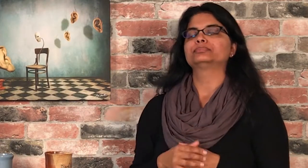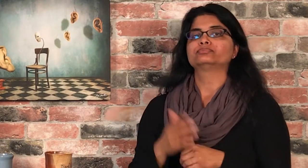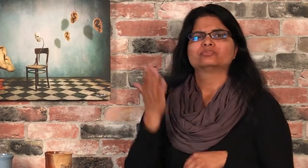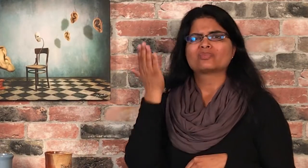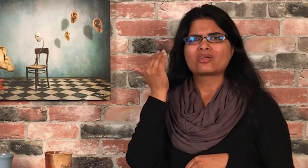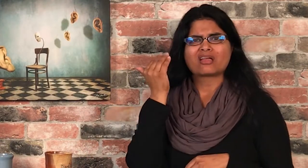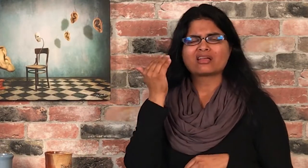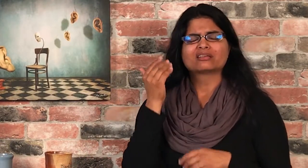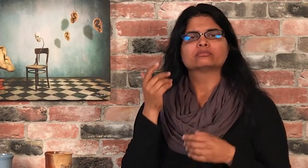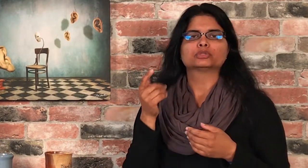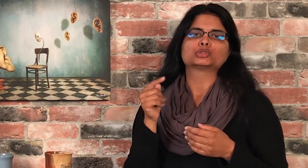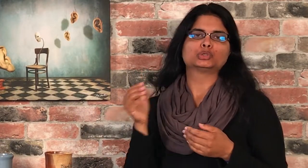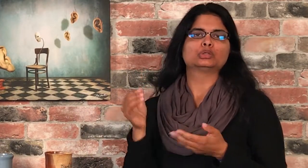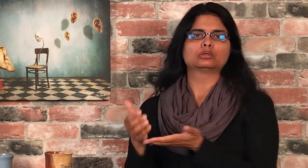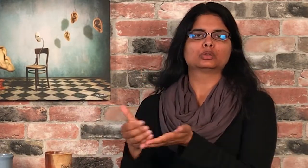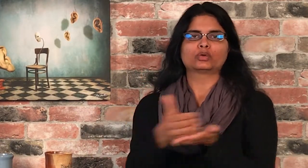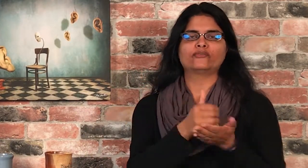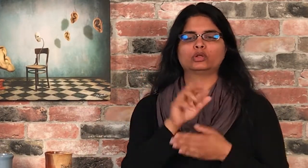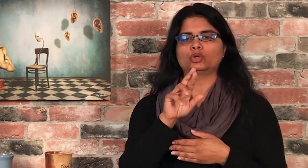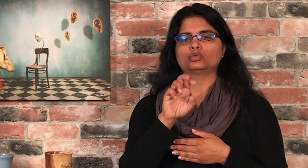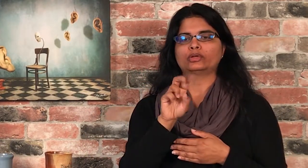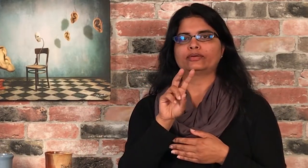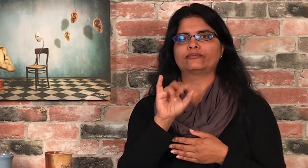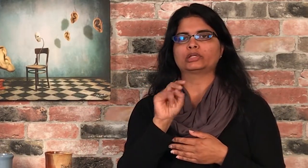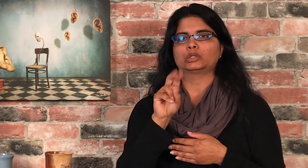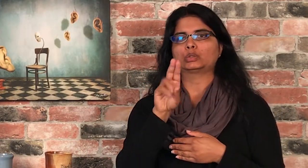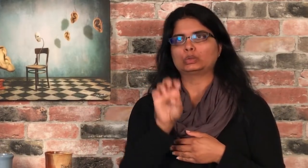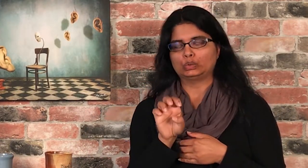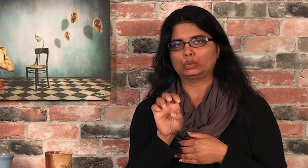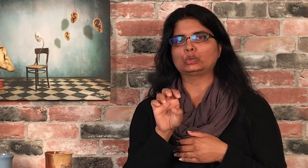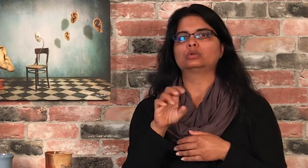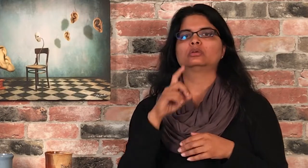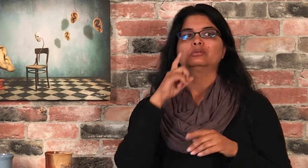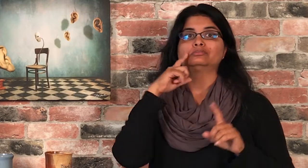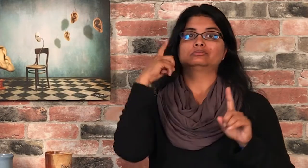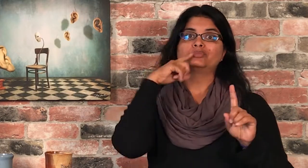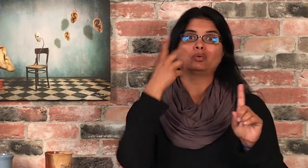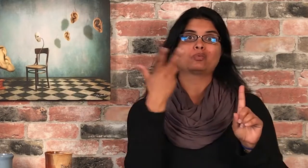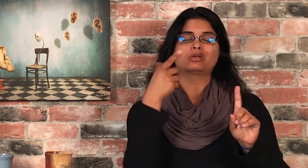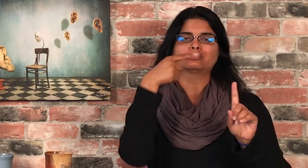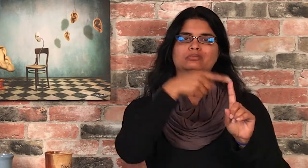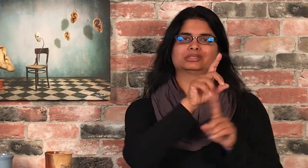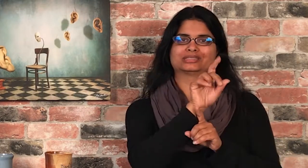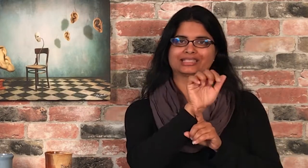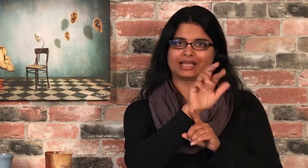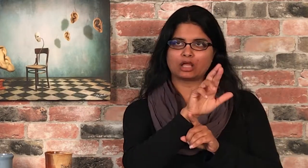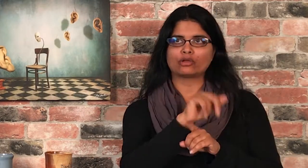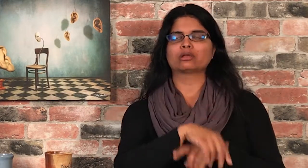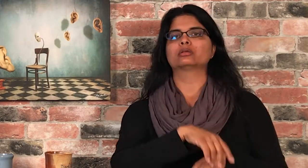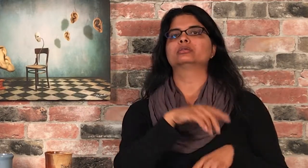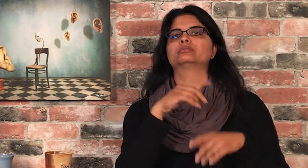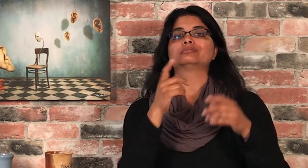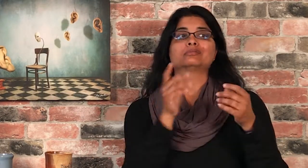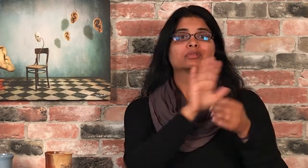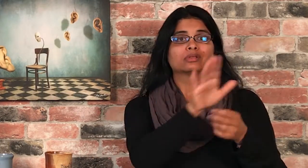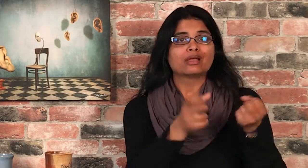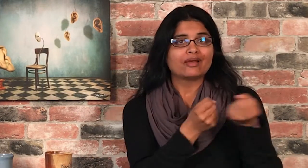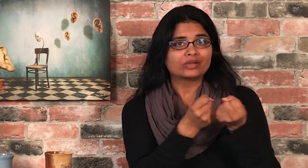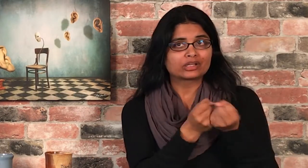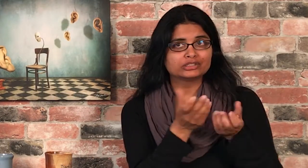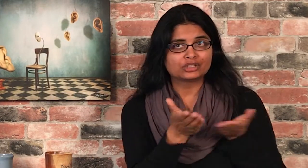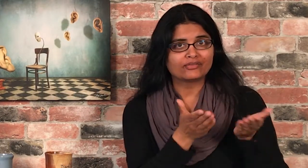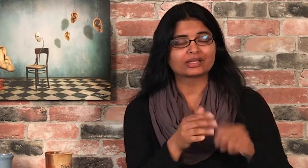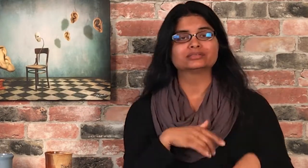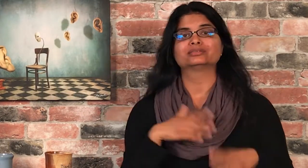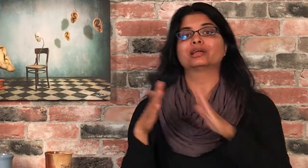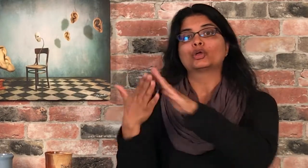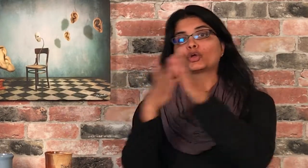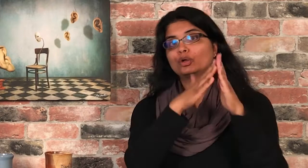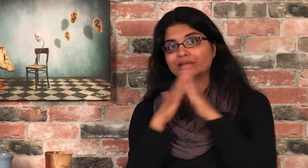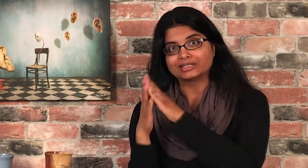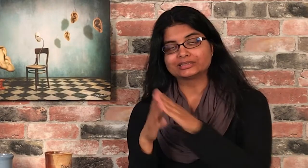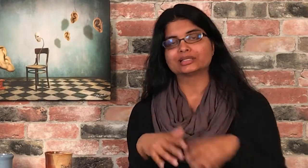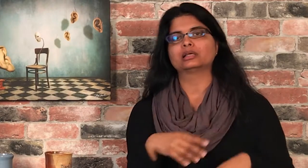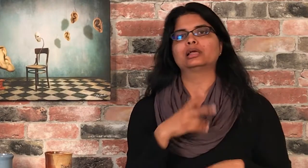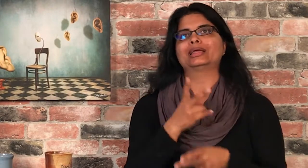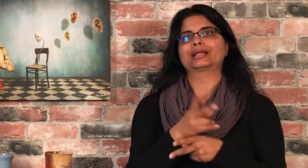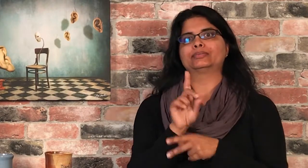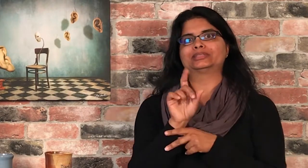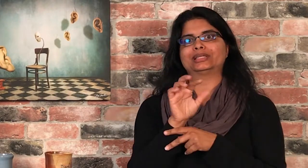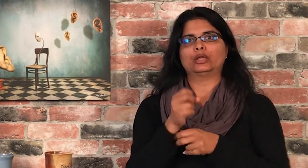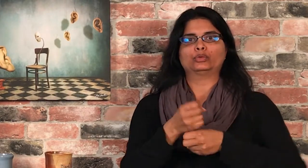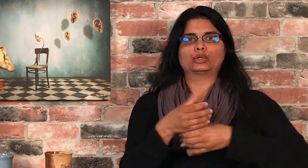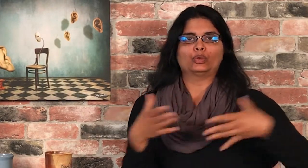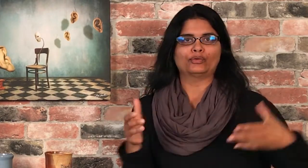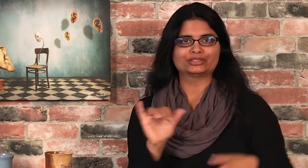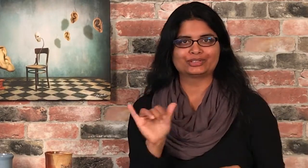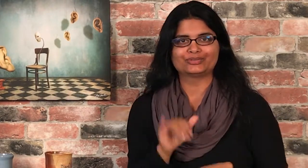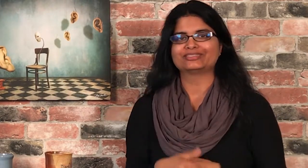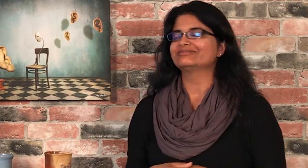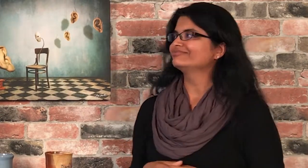Why? To earn revenue for DCARA's advocacy and community services. And to keep DCARA expanding too.